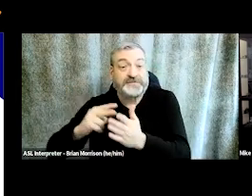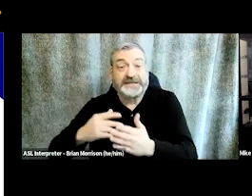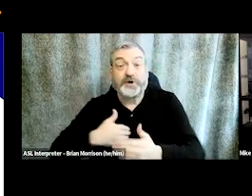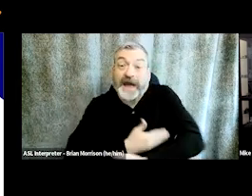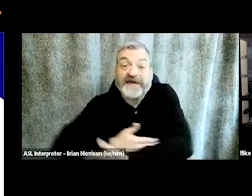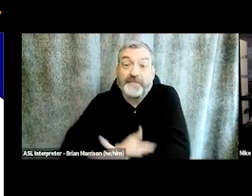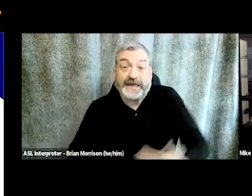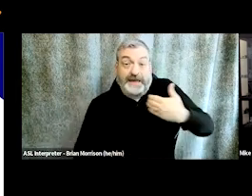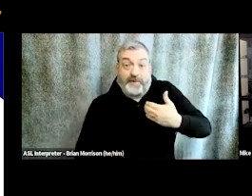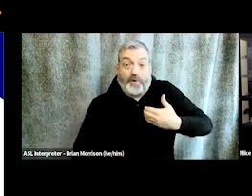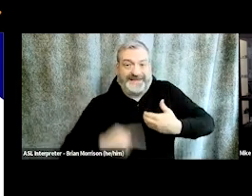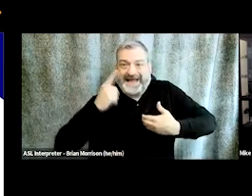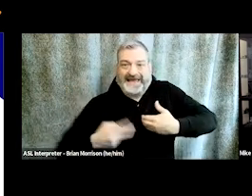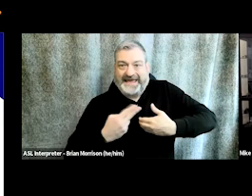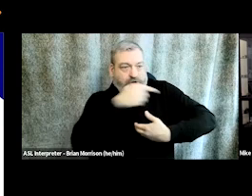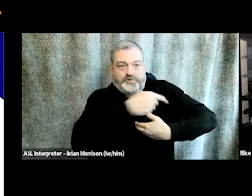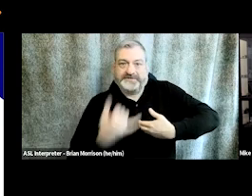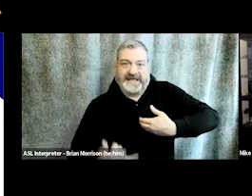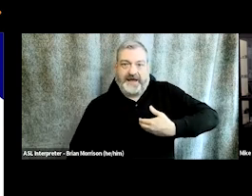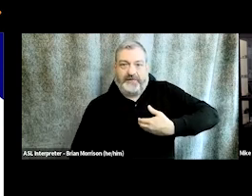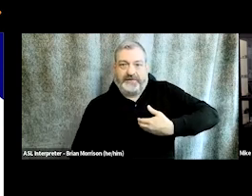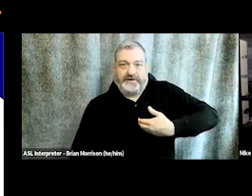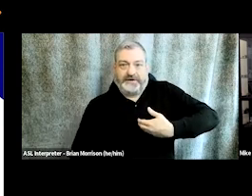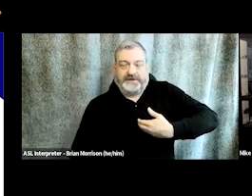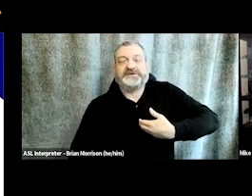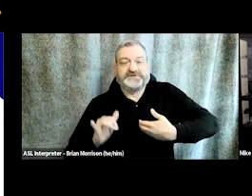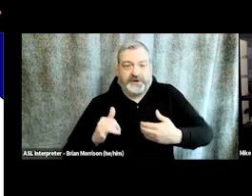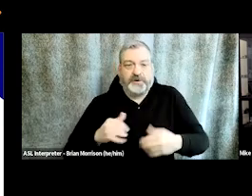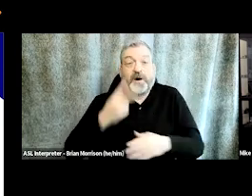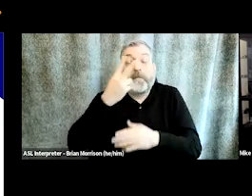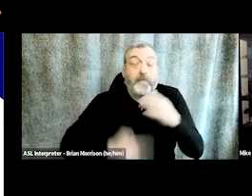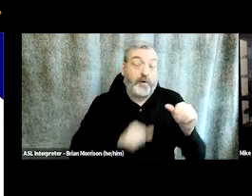And these include both long term and short term disabilities.